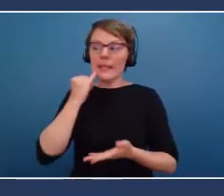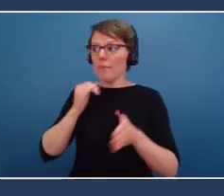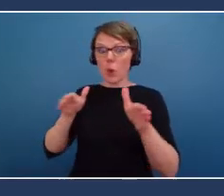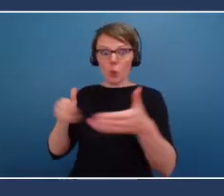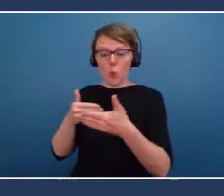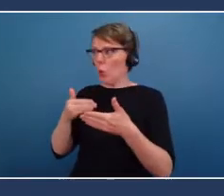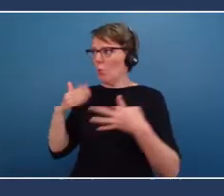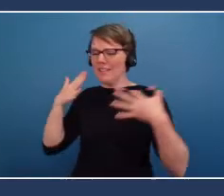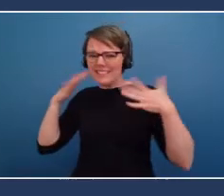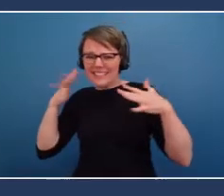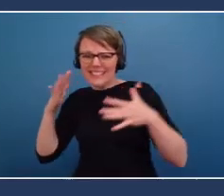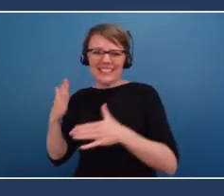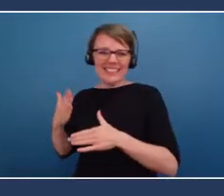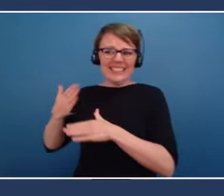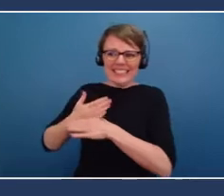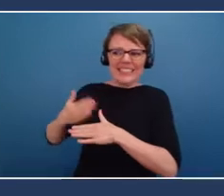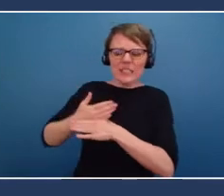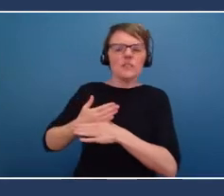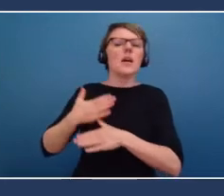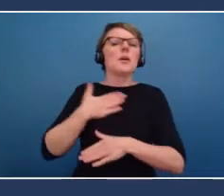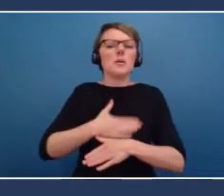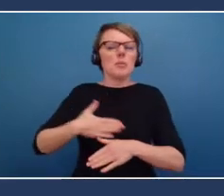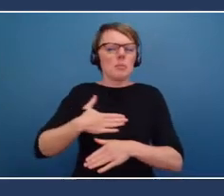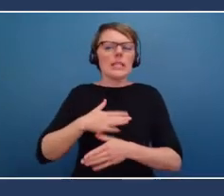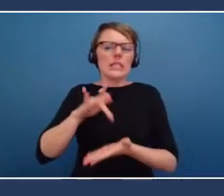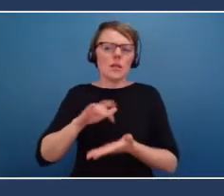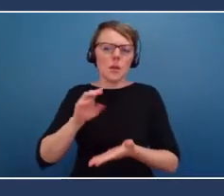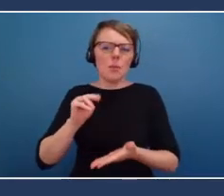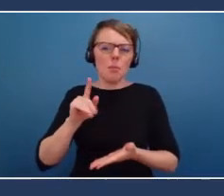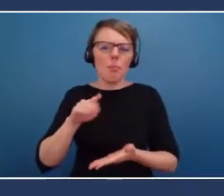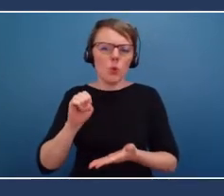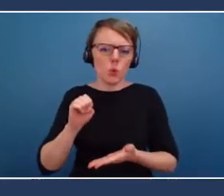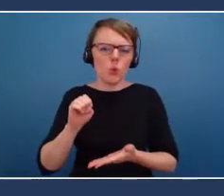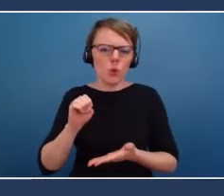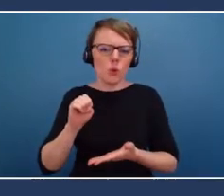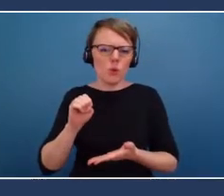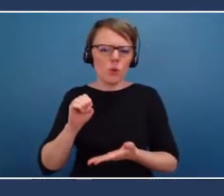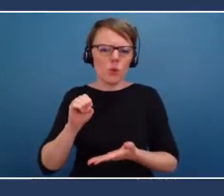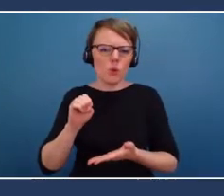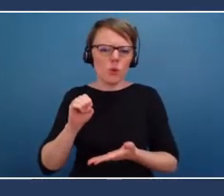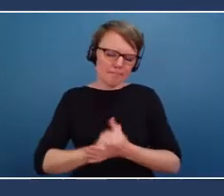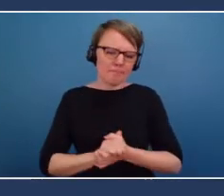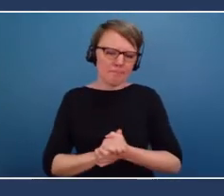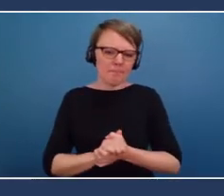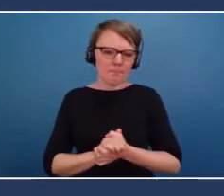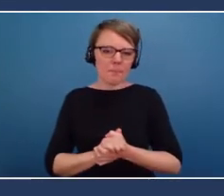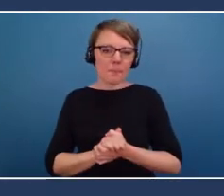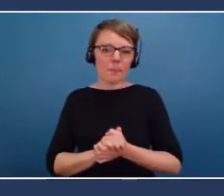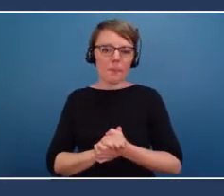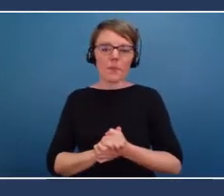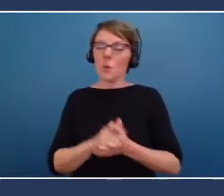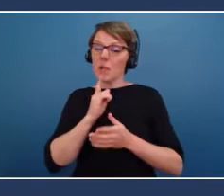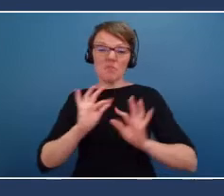So, learn how to mute yourself when you are not the one contributing. It’s simple to do. Click the mute button.